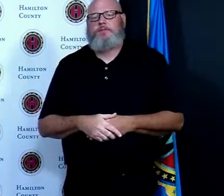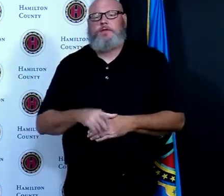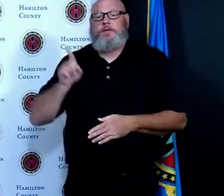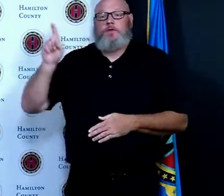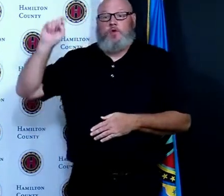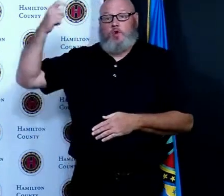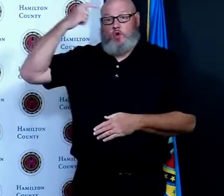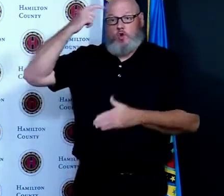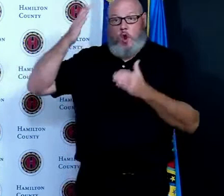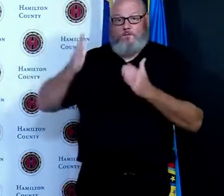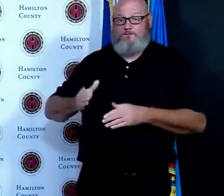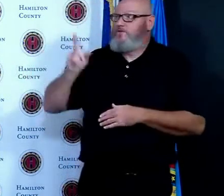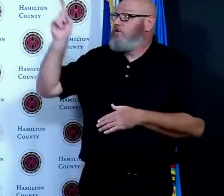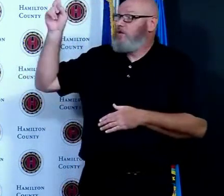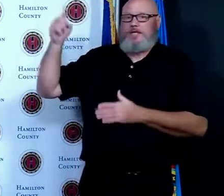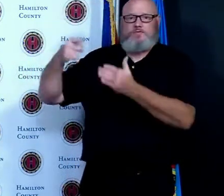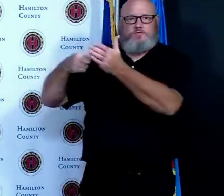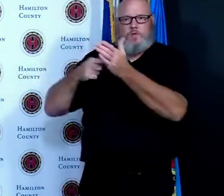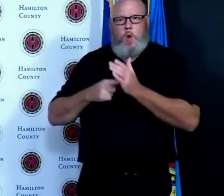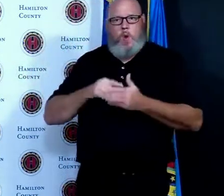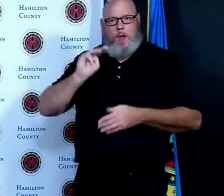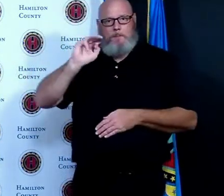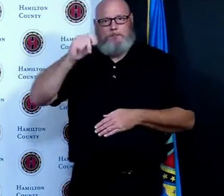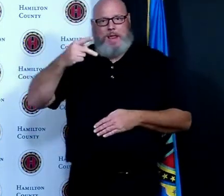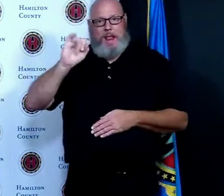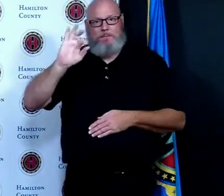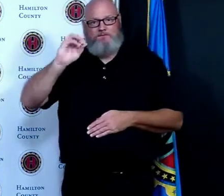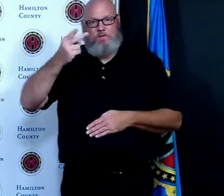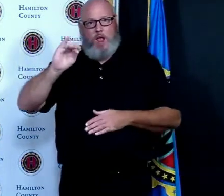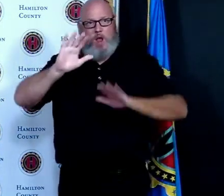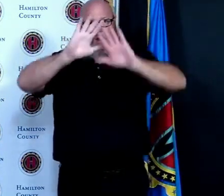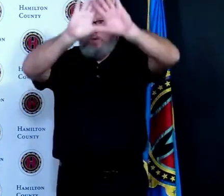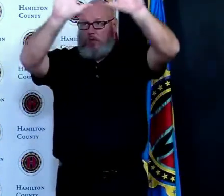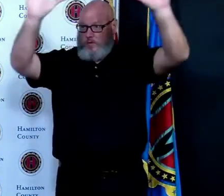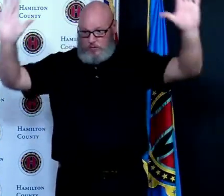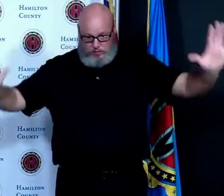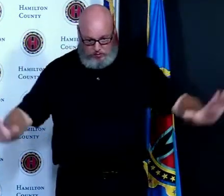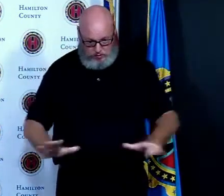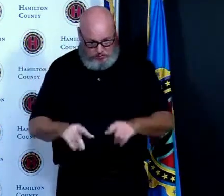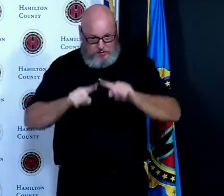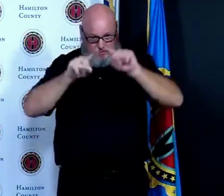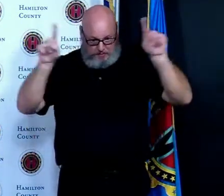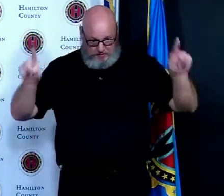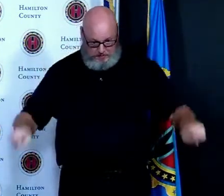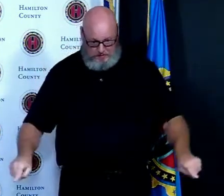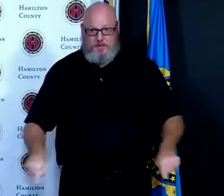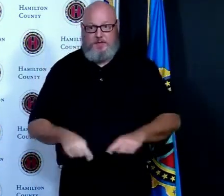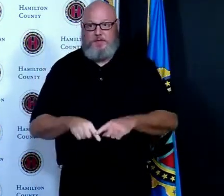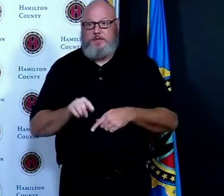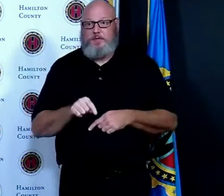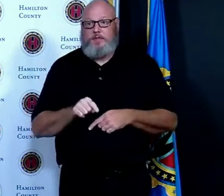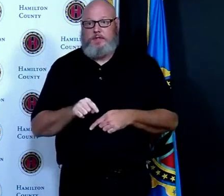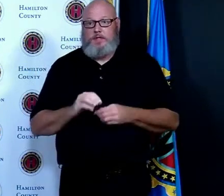light up when the positive cases increase in a variety of counties and many counties right now